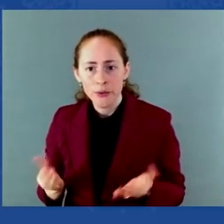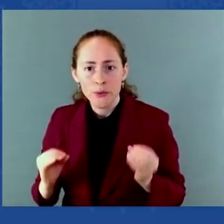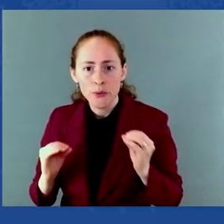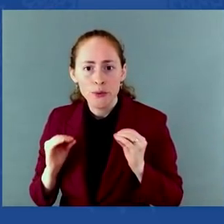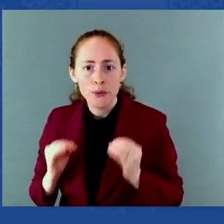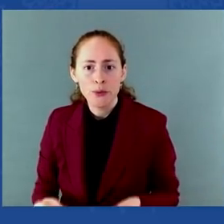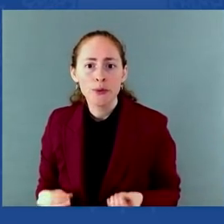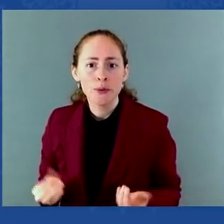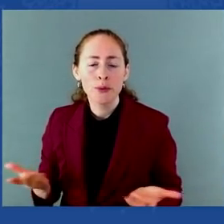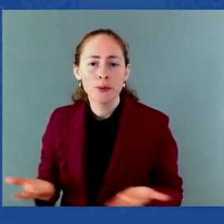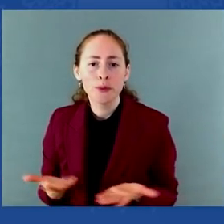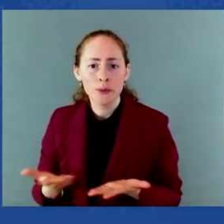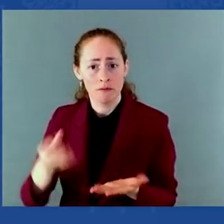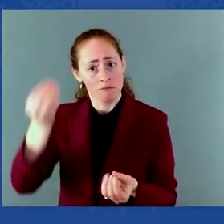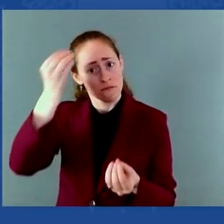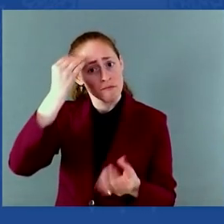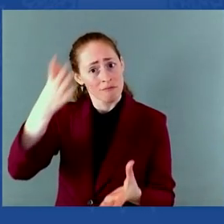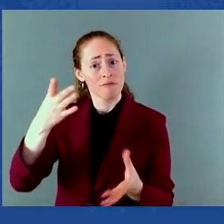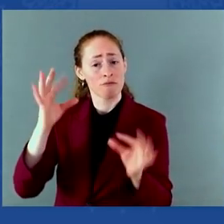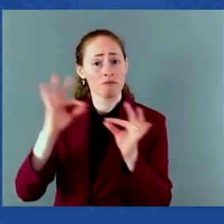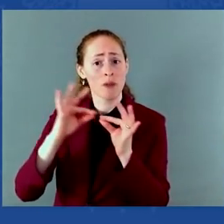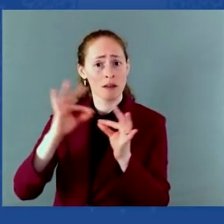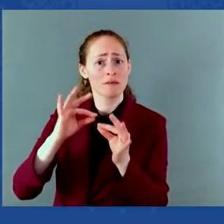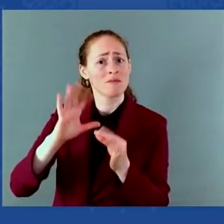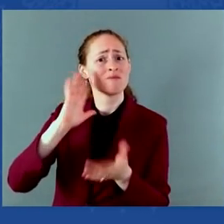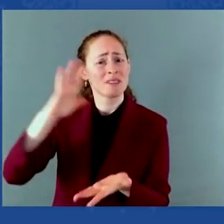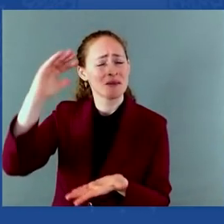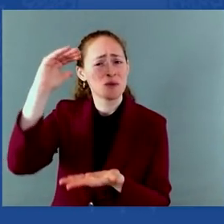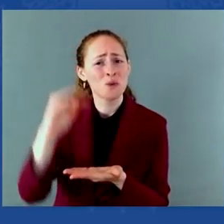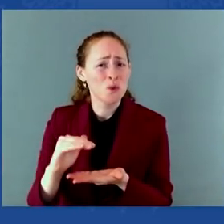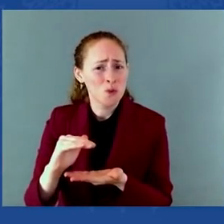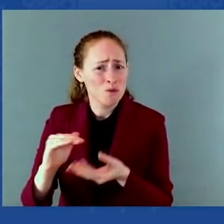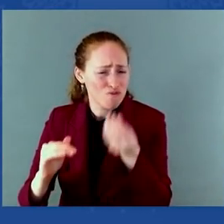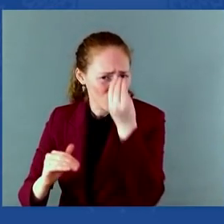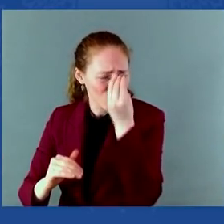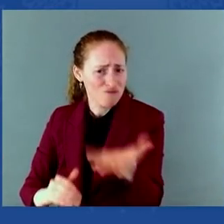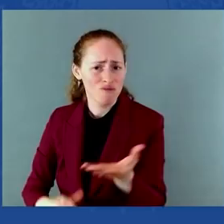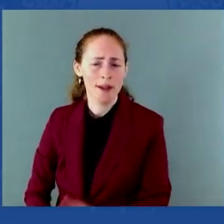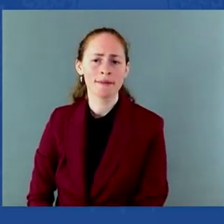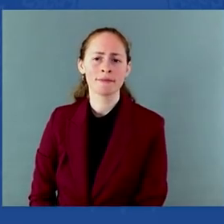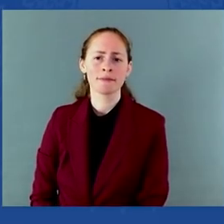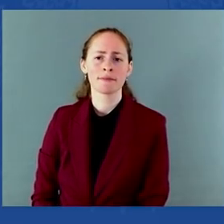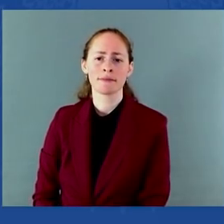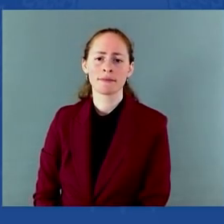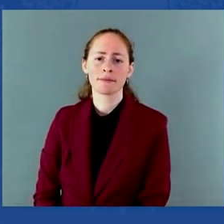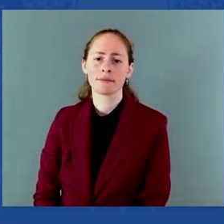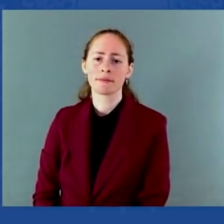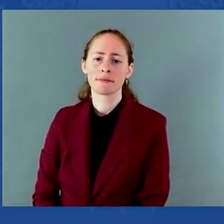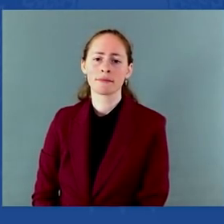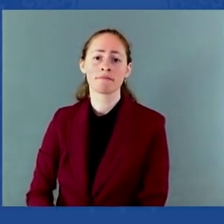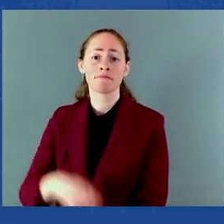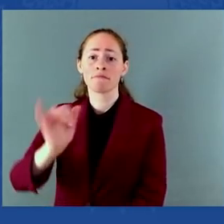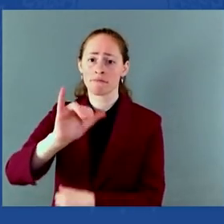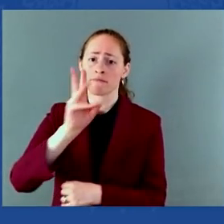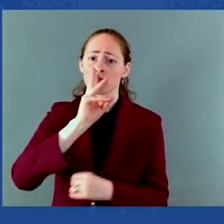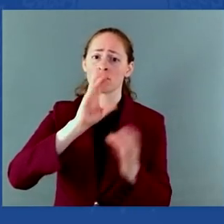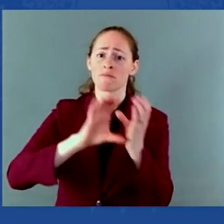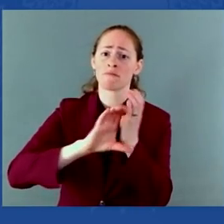we're going to start by replacing 100 percent of the lead water pipes and service lines in the United States and address PFAS